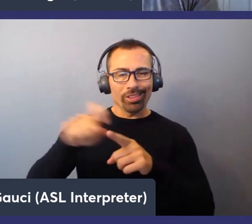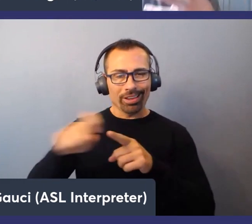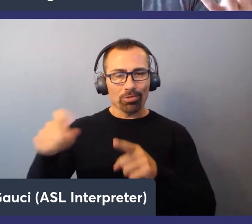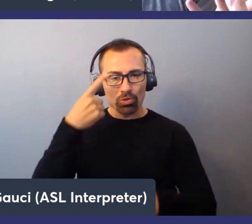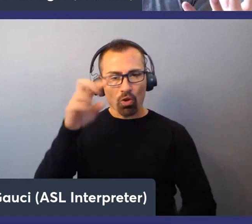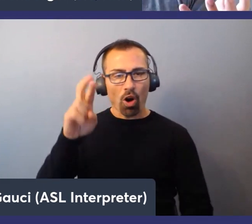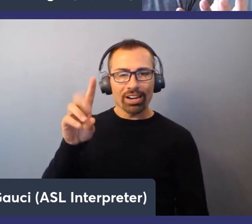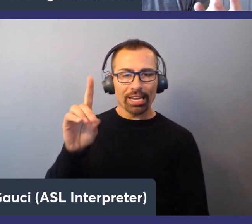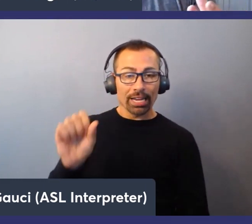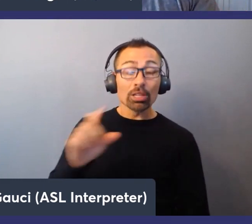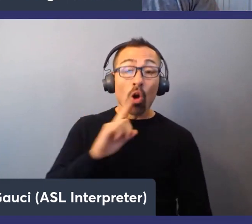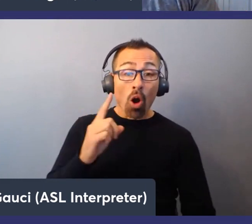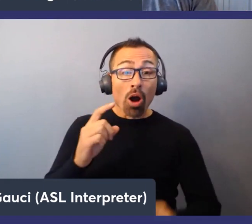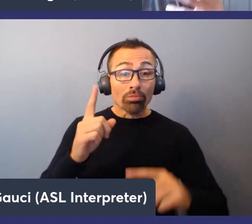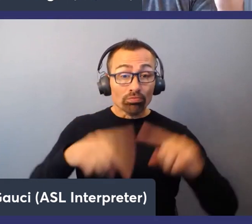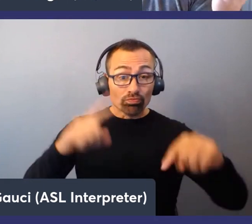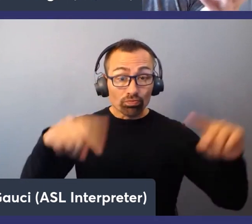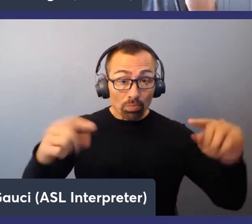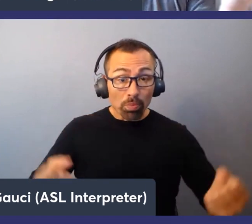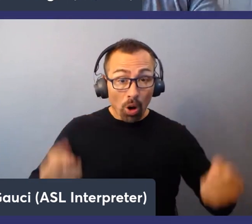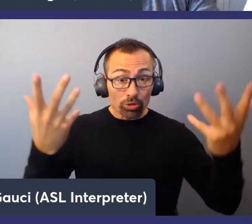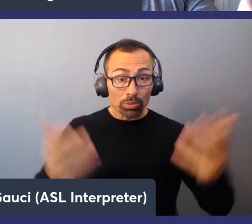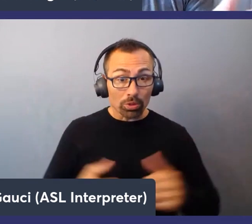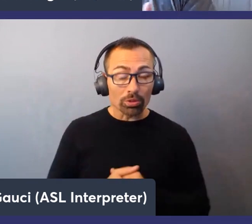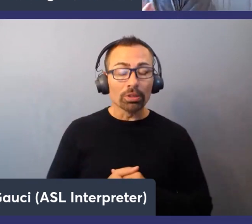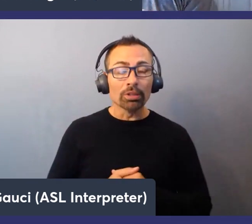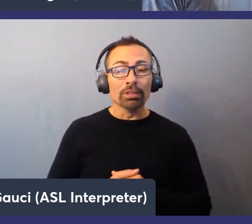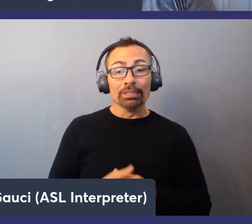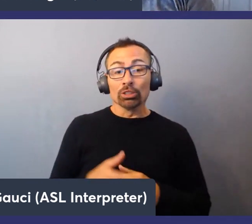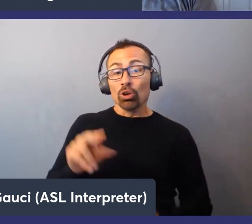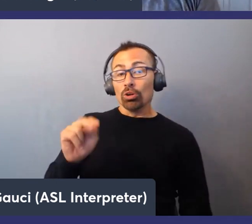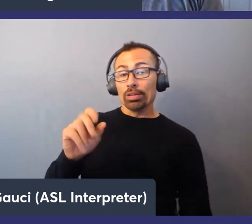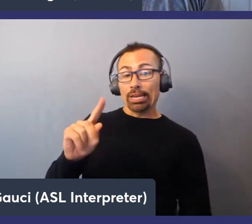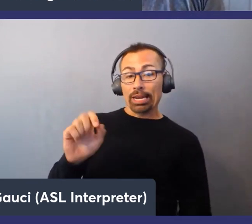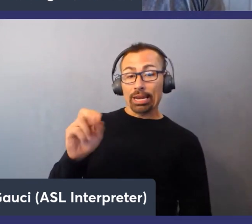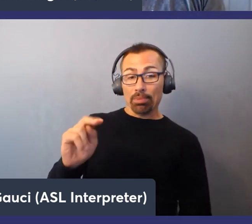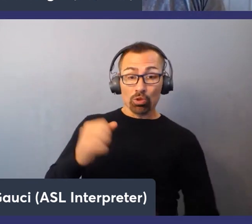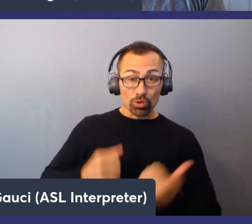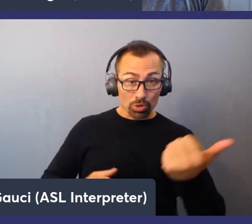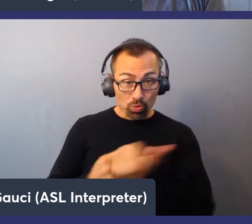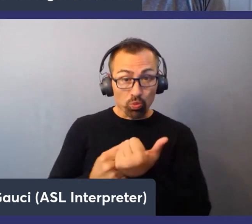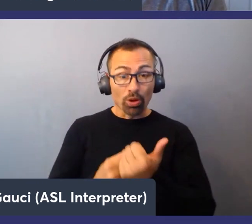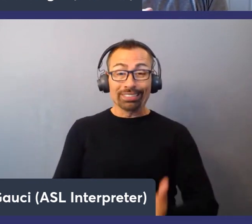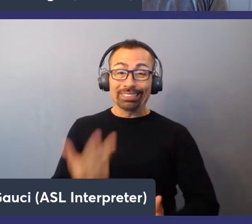and at Neptune, we support now the three most common open source query languages out there.